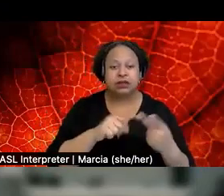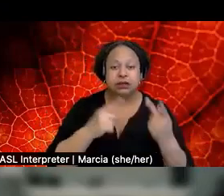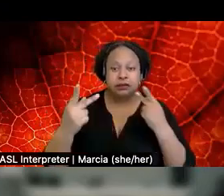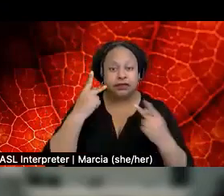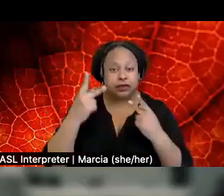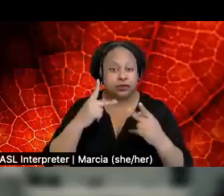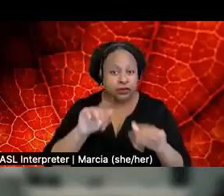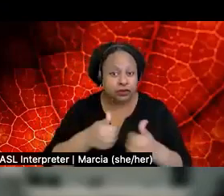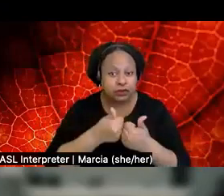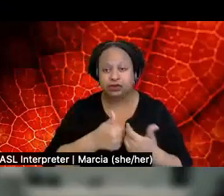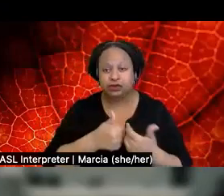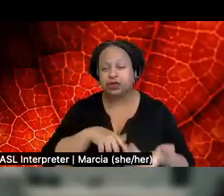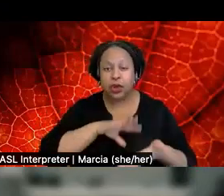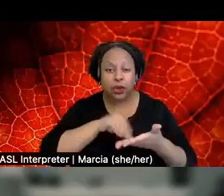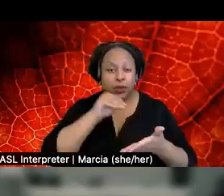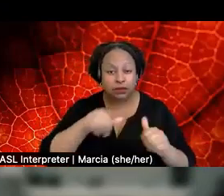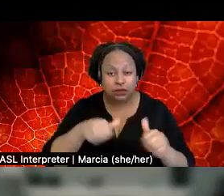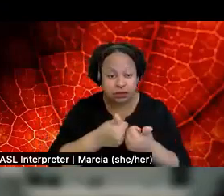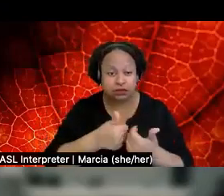Listening not learning, sorry.